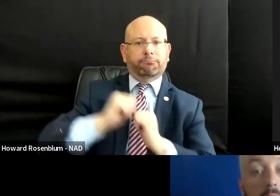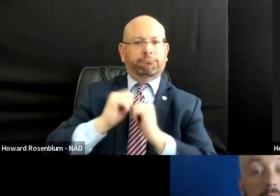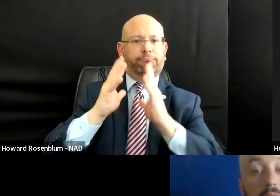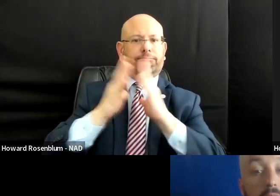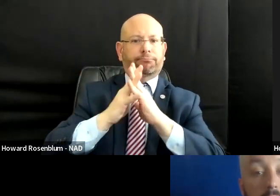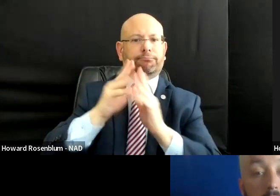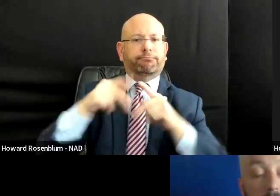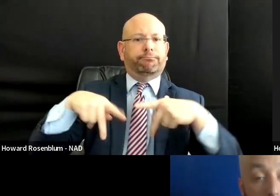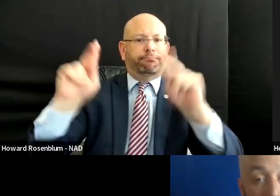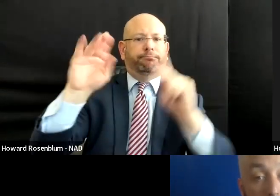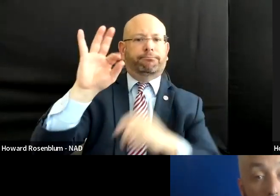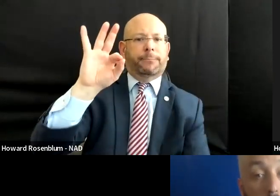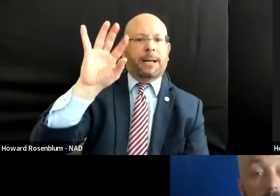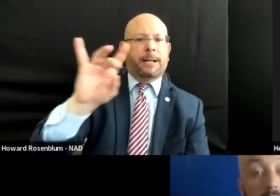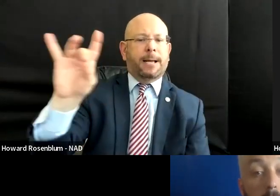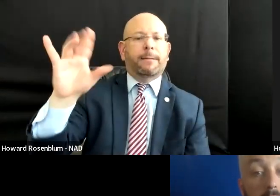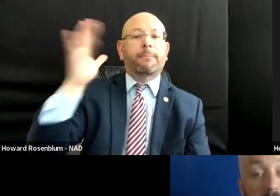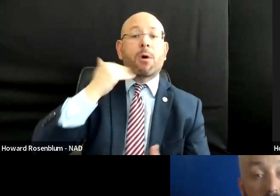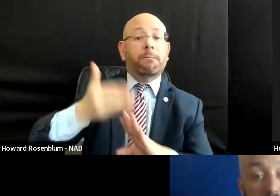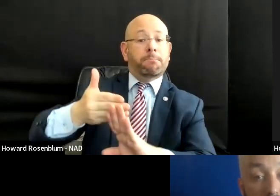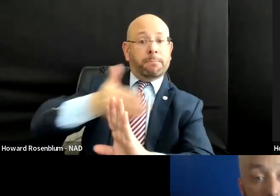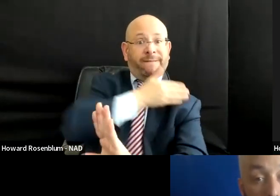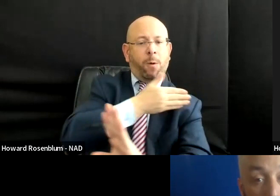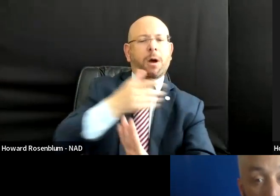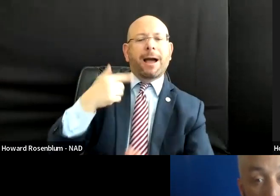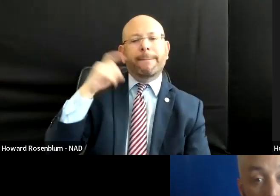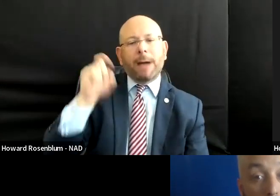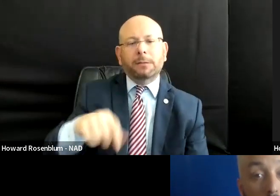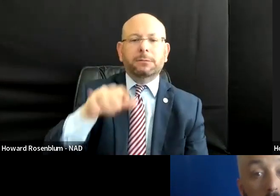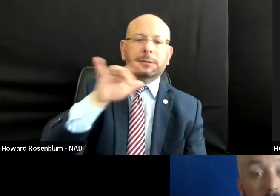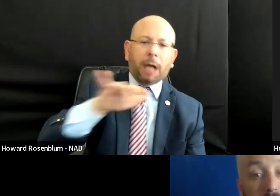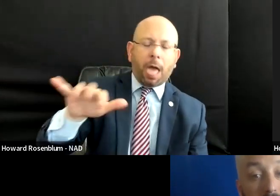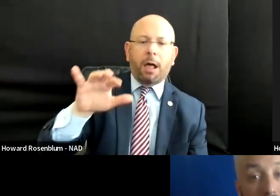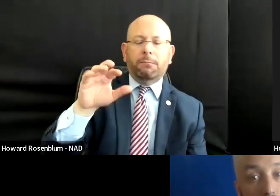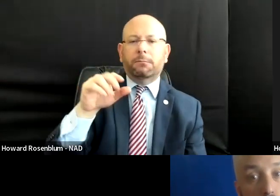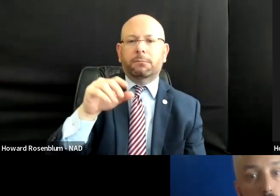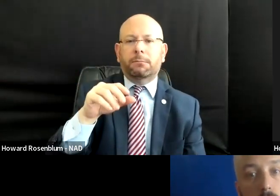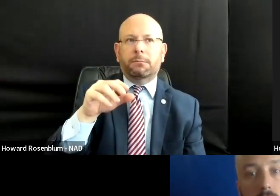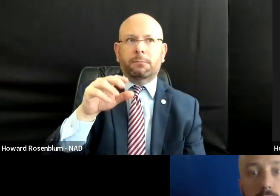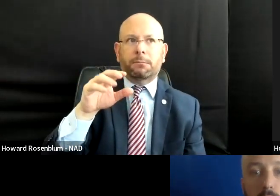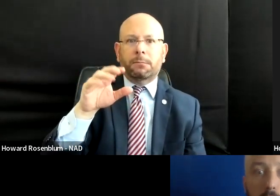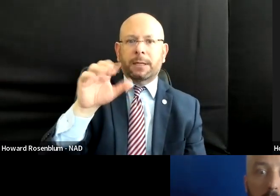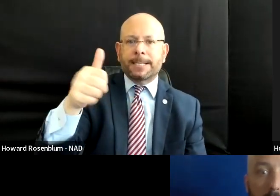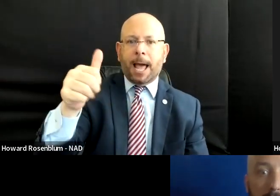mental health emergency comes up, you would call 988 in order to save your life. That 988 number